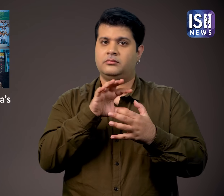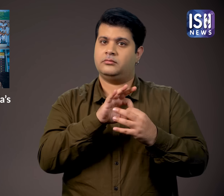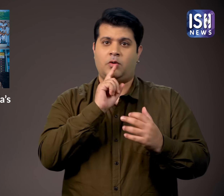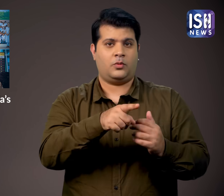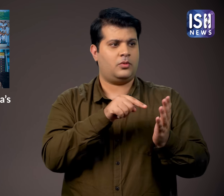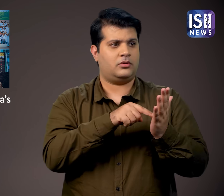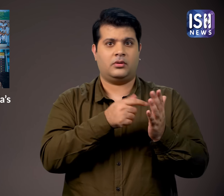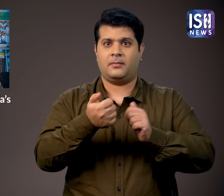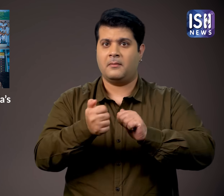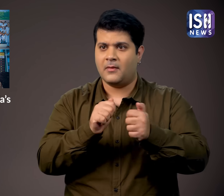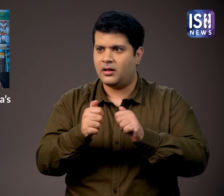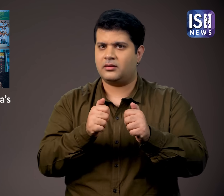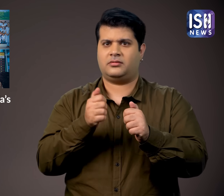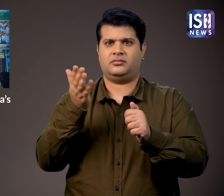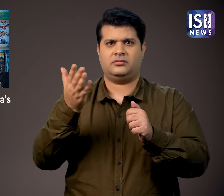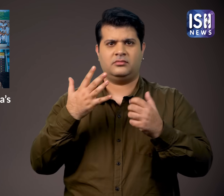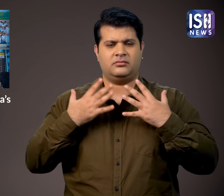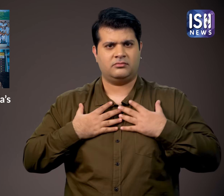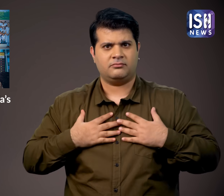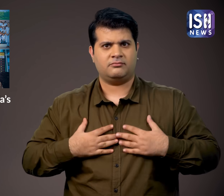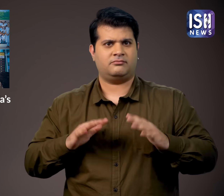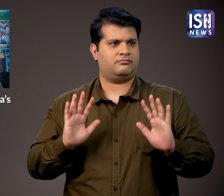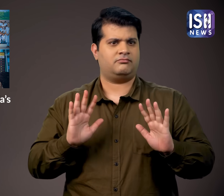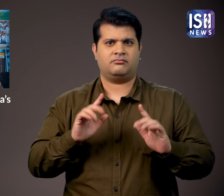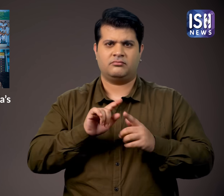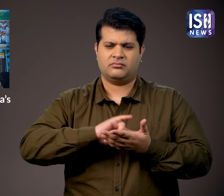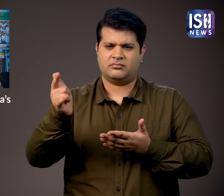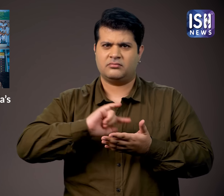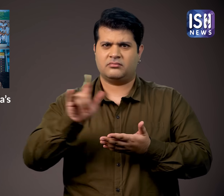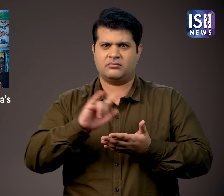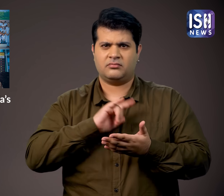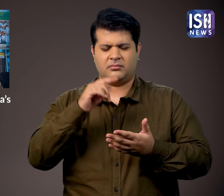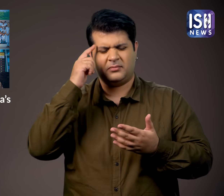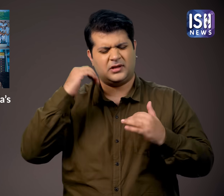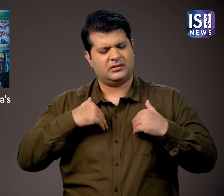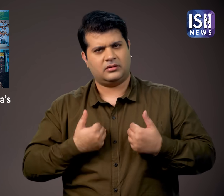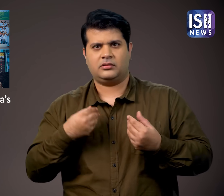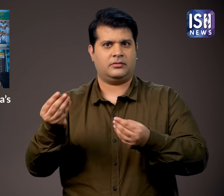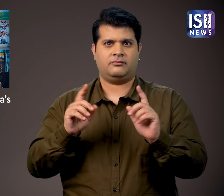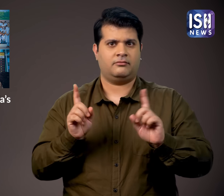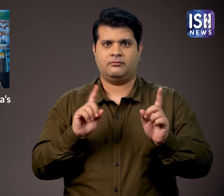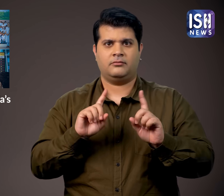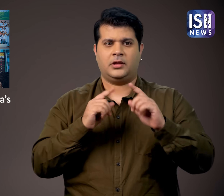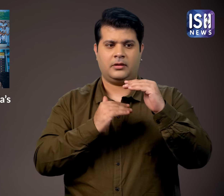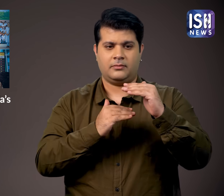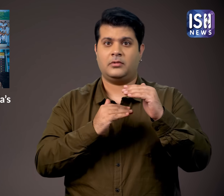It was meant to prevent tired pilots from flying too much, in consideration of their health.